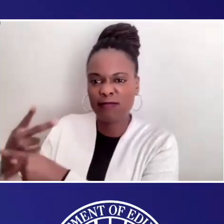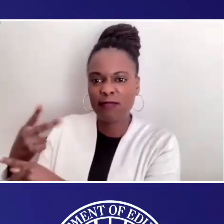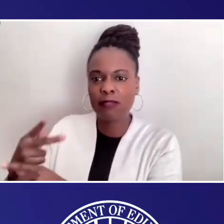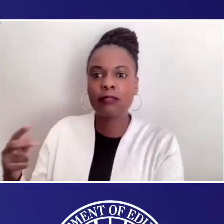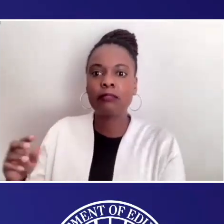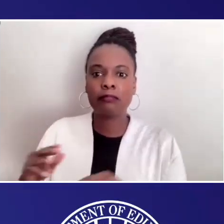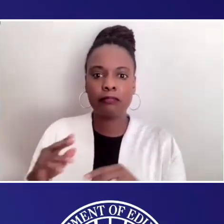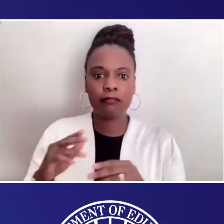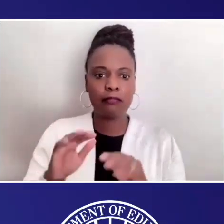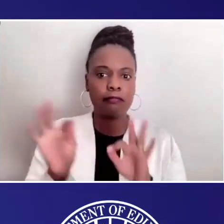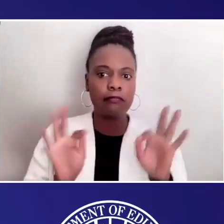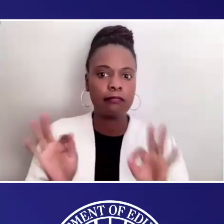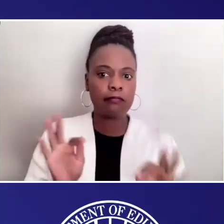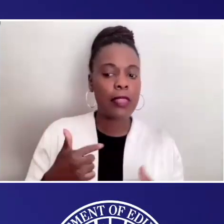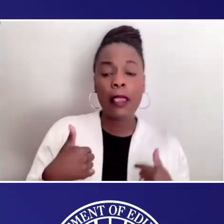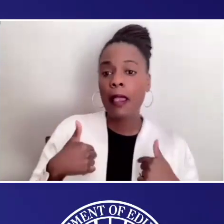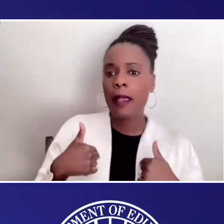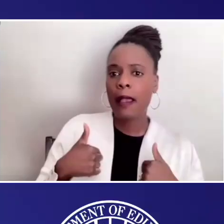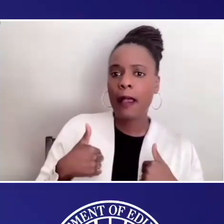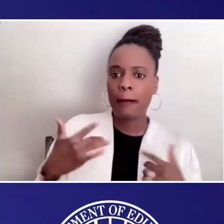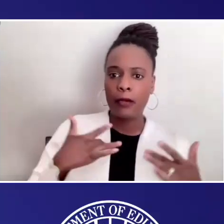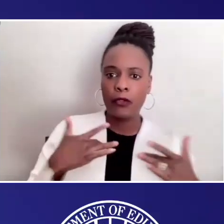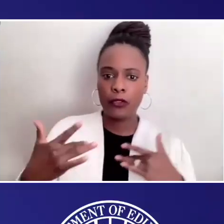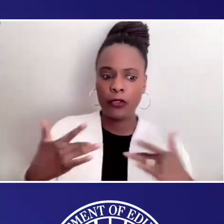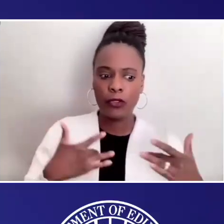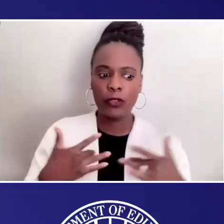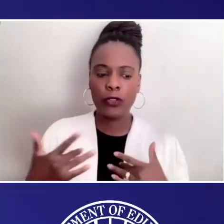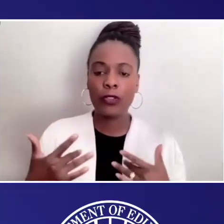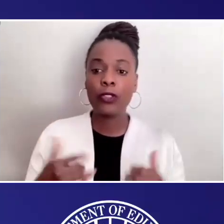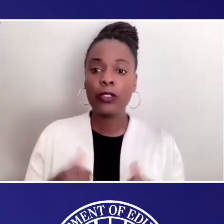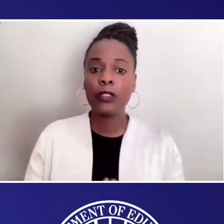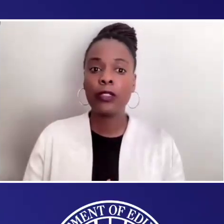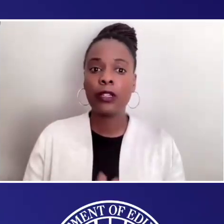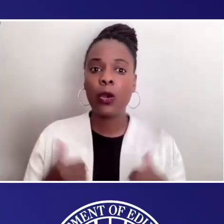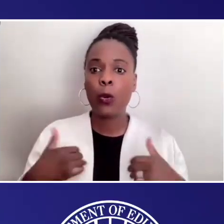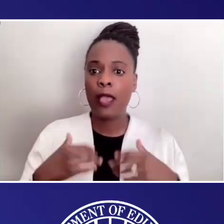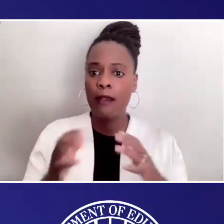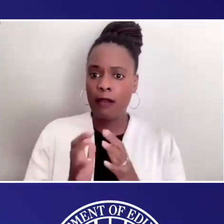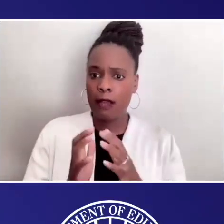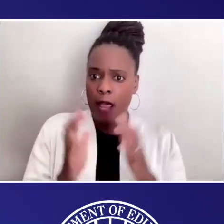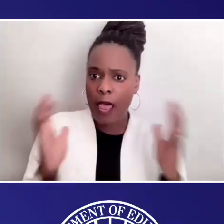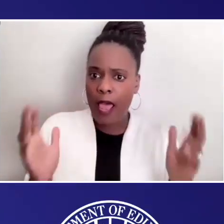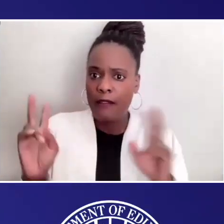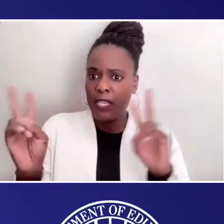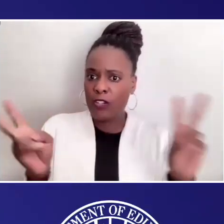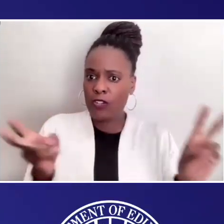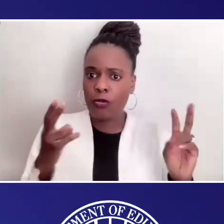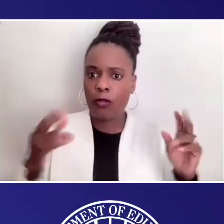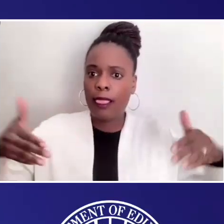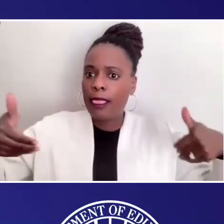I'm just concerned that we have like a lot of outstanding issues that haven't been addressed. Obviously, we've emailed you